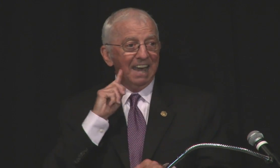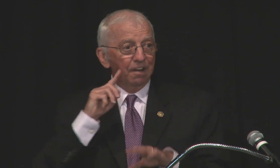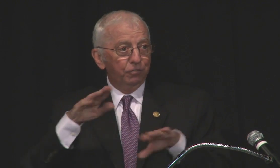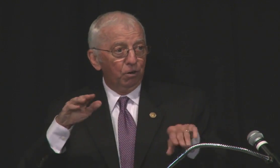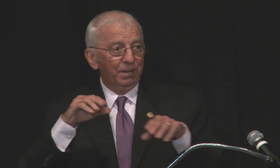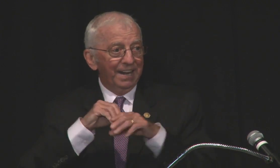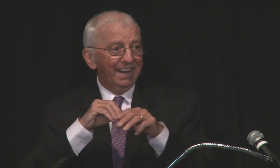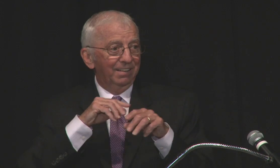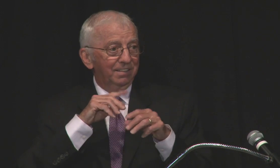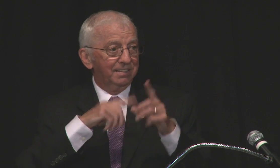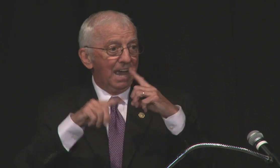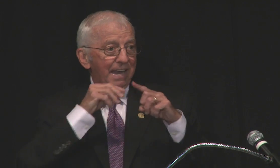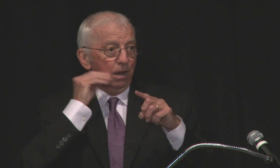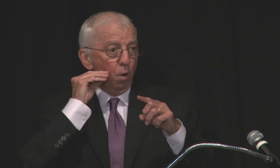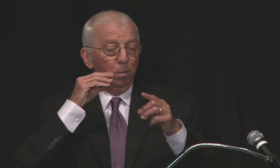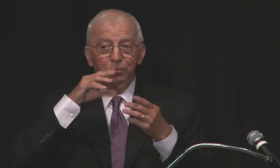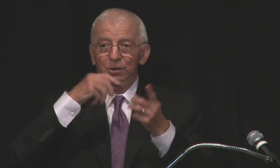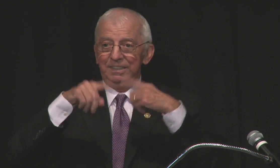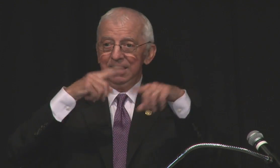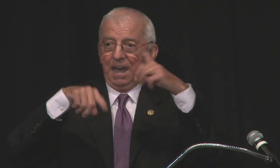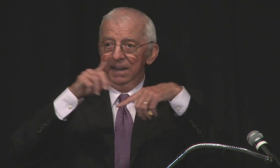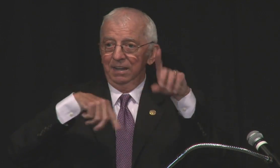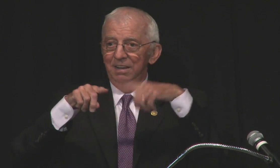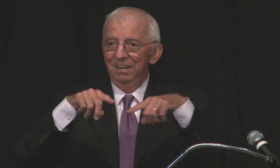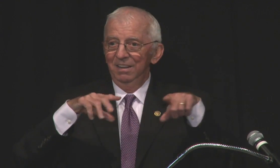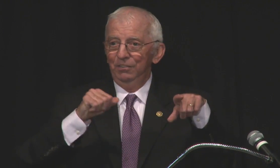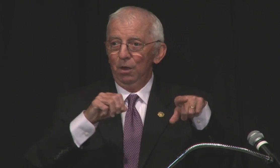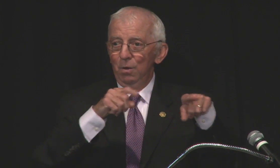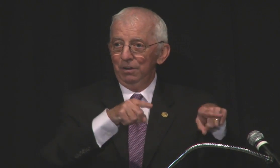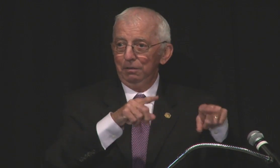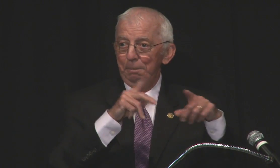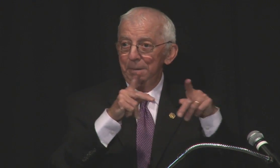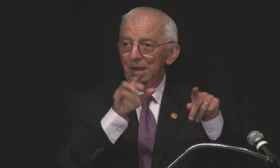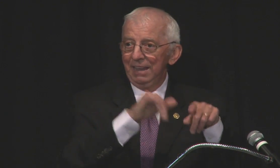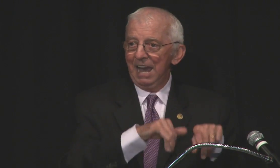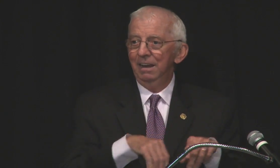deaf children in signing homes learn to sign. So there's people like that.